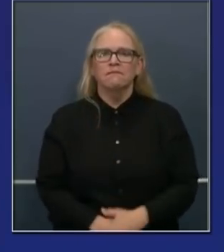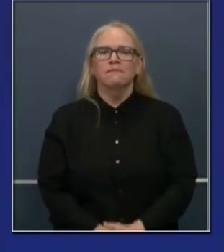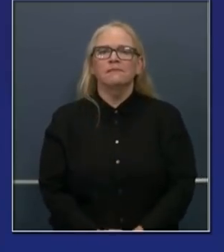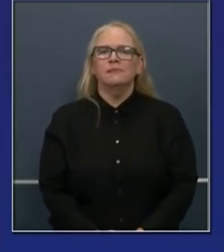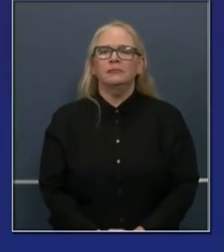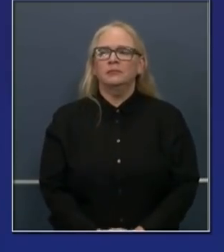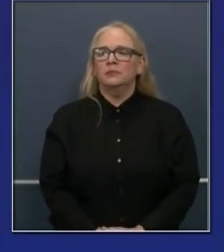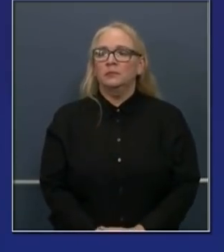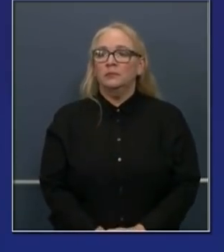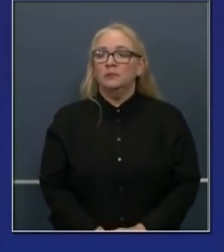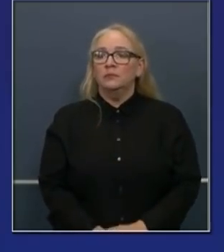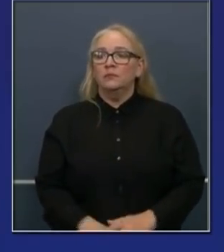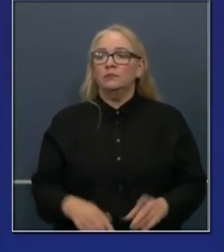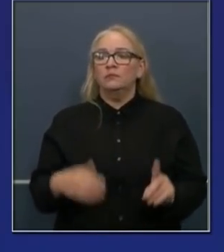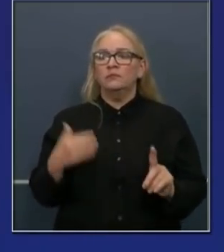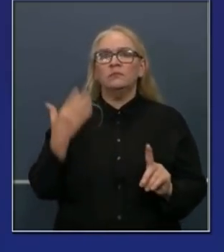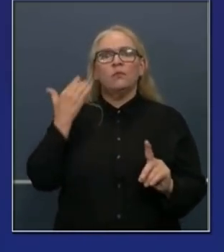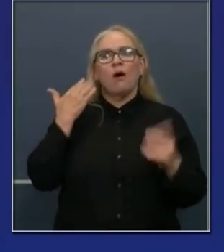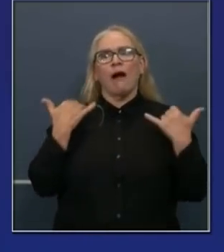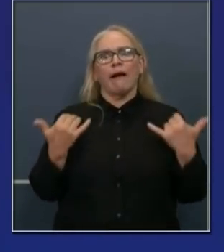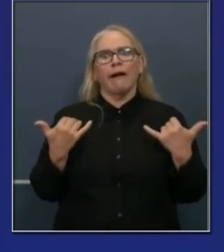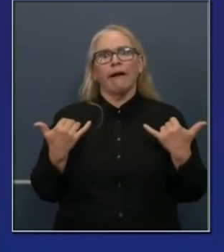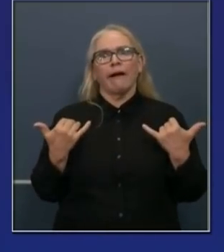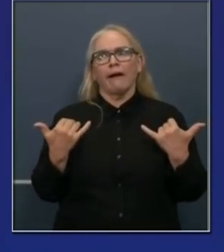OF THIS VIRUS AND I'LL GET TO